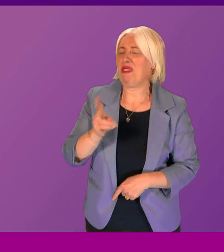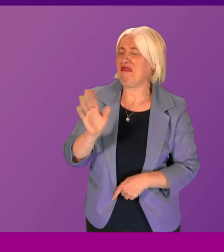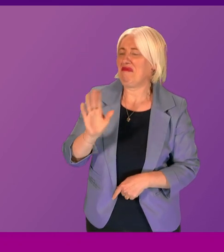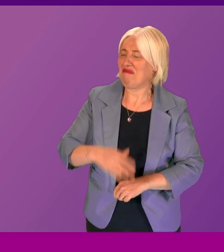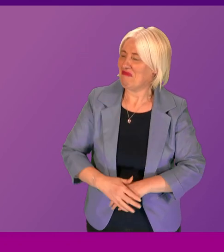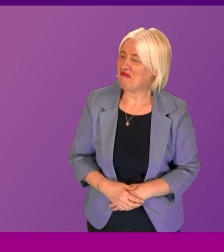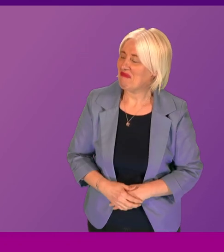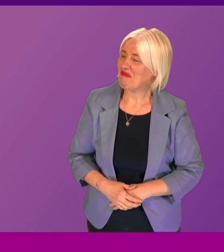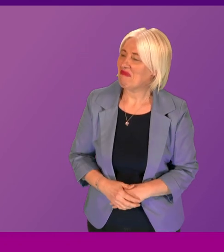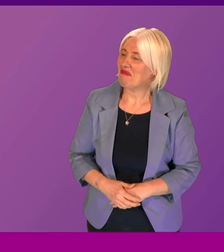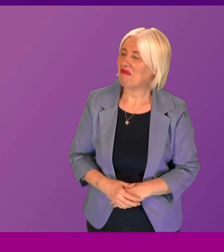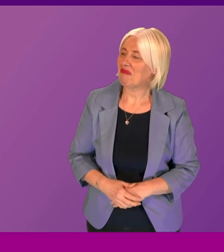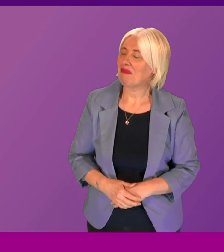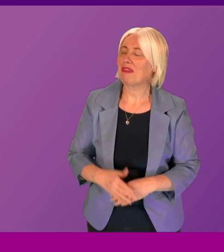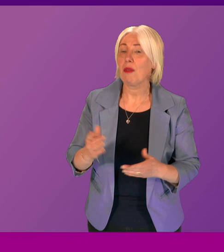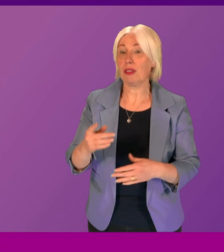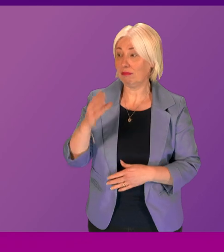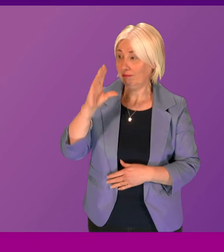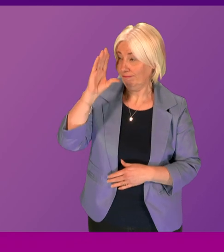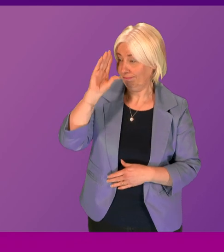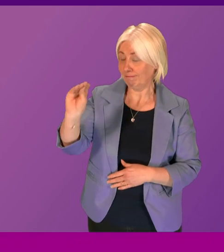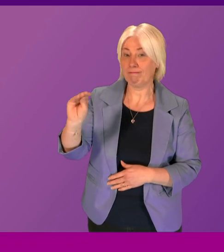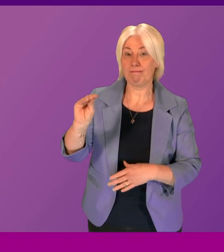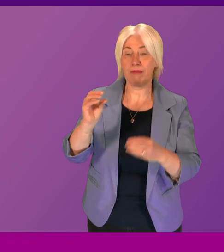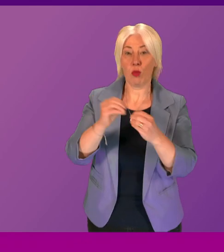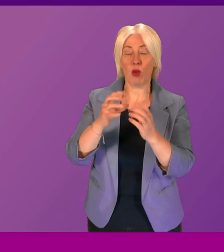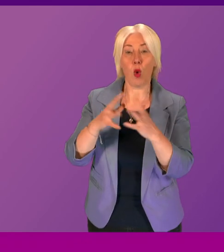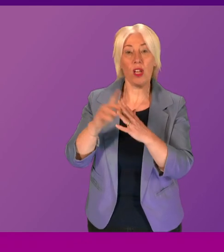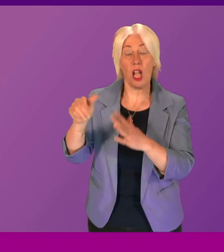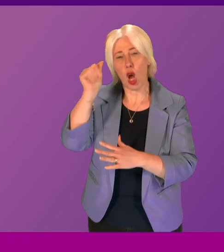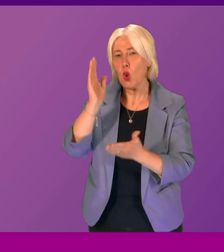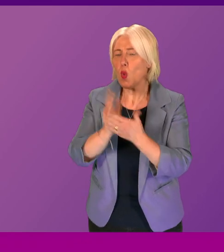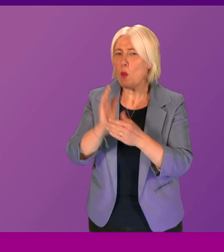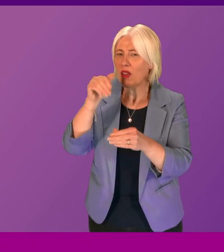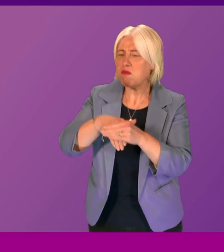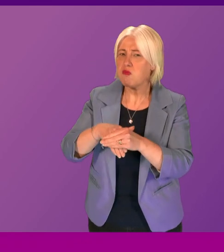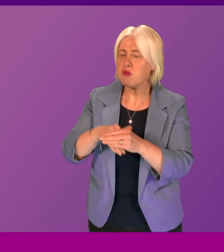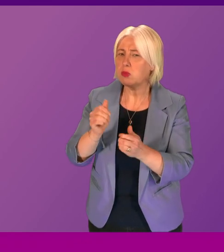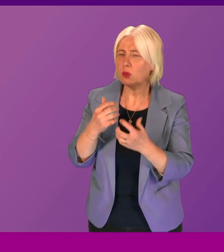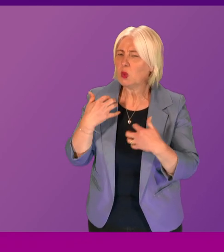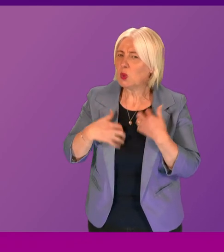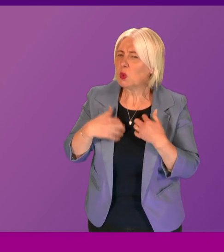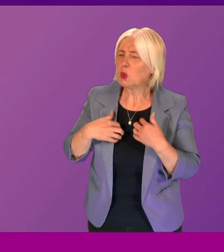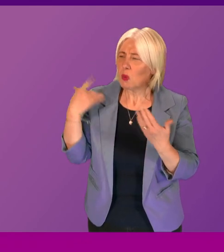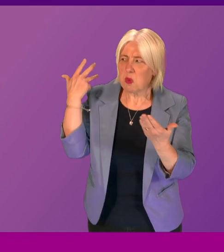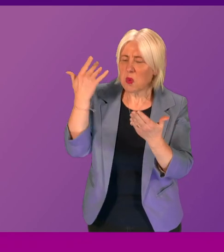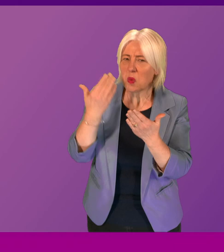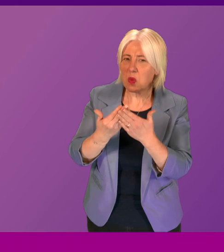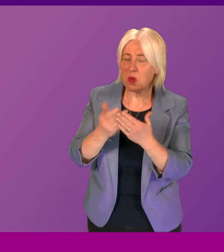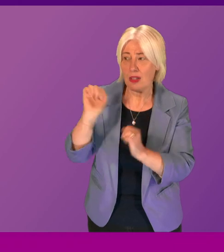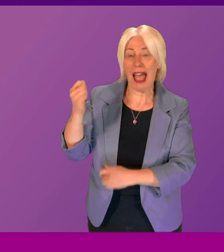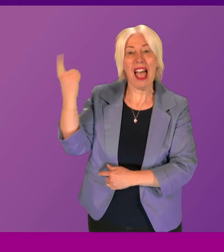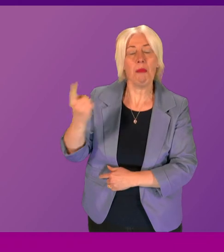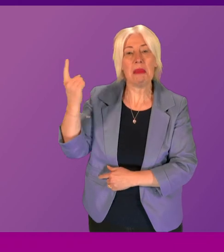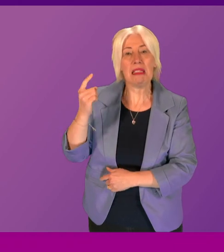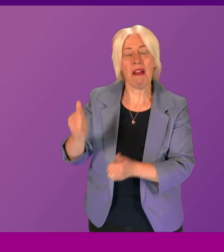I know that Brian Whittle has had a long-standing interest, as an accomplished athlete.